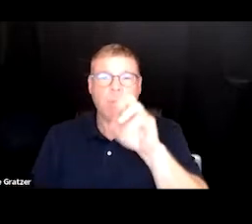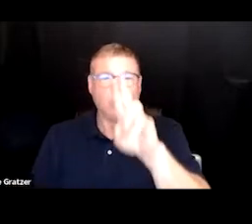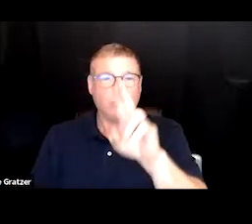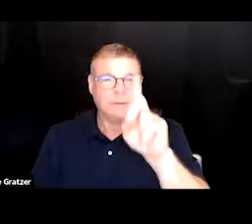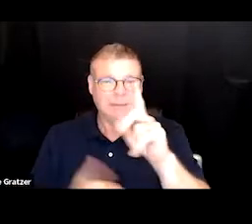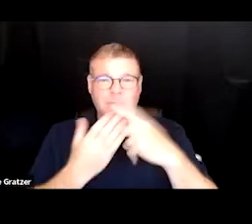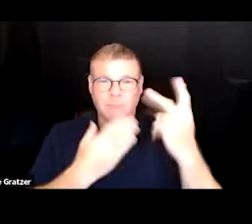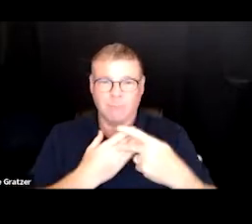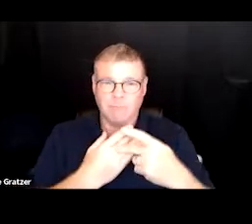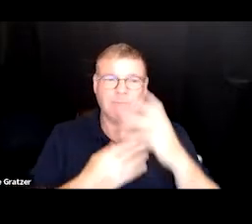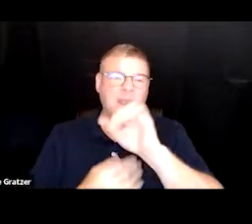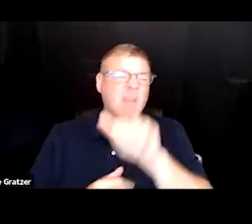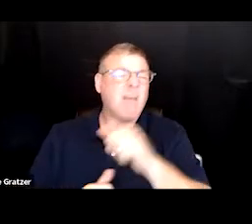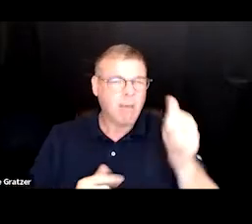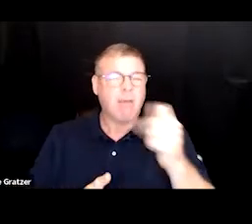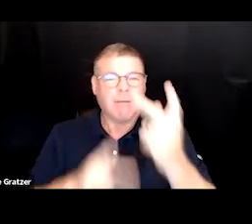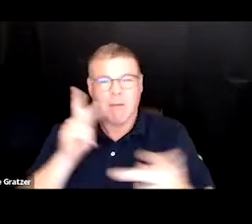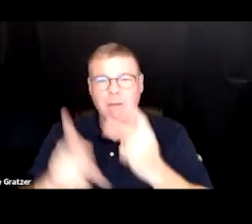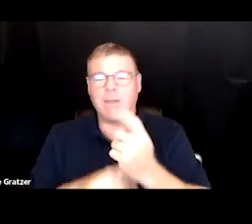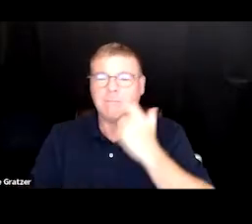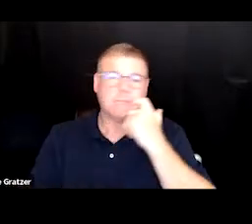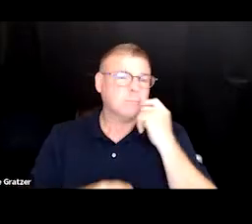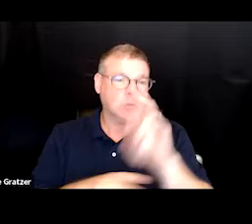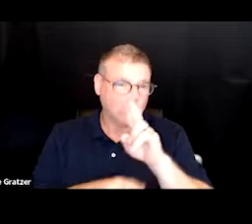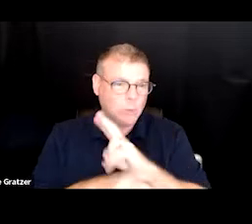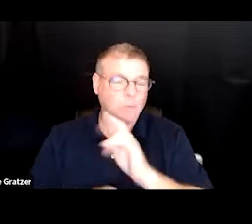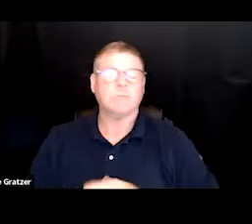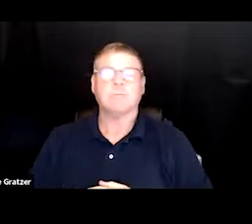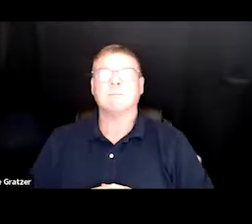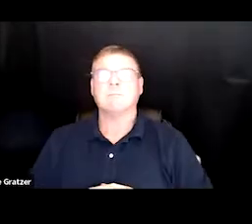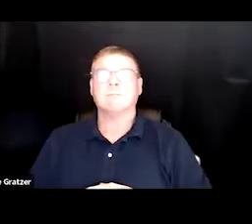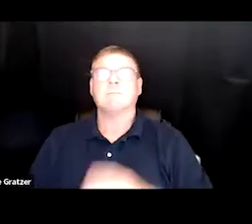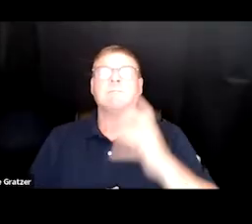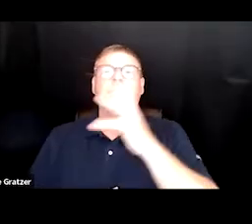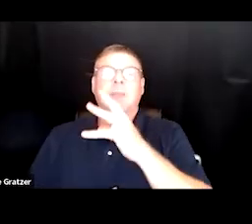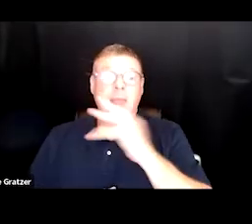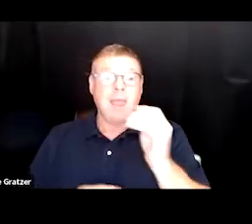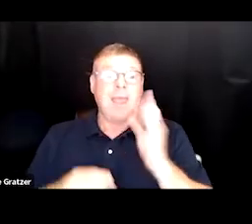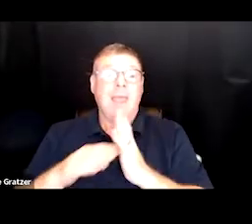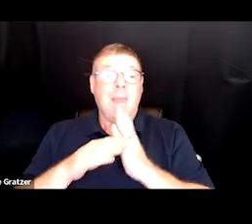other kinds of substance use disorder program and post-release support.